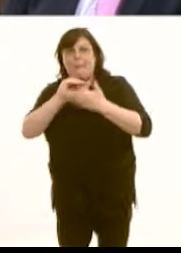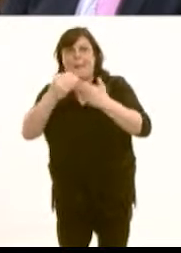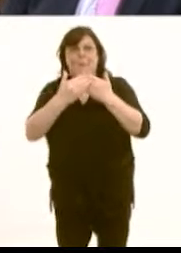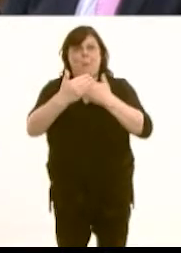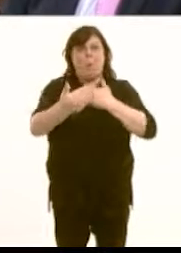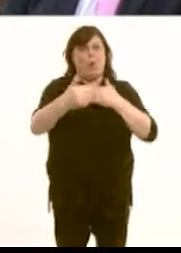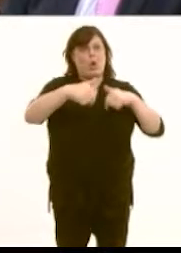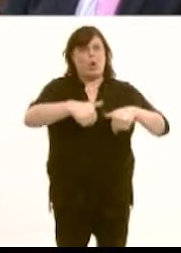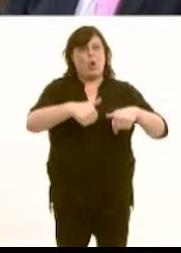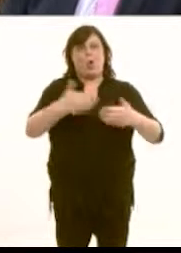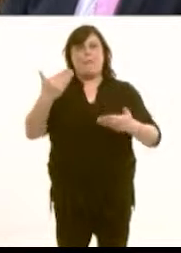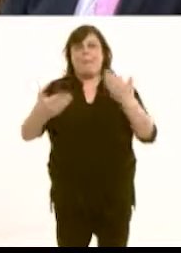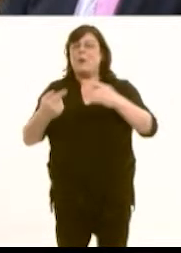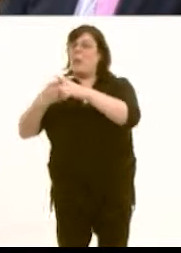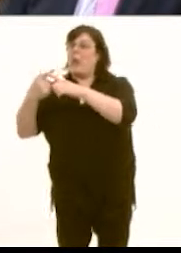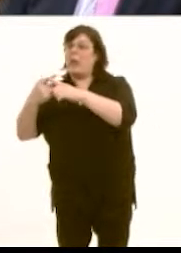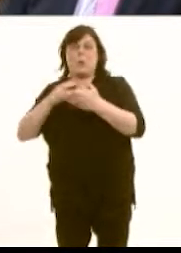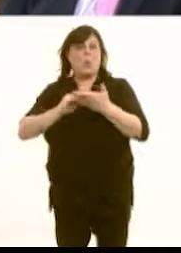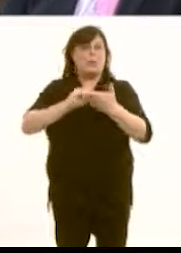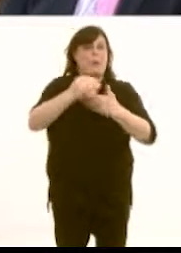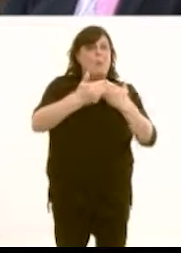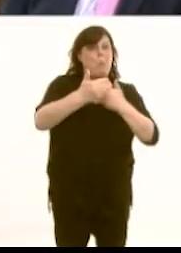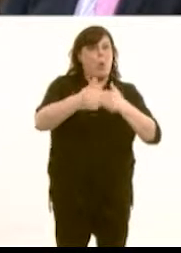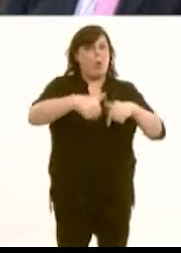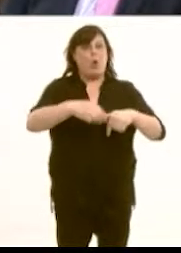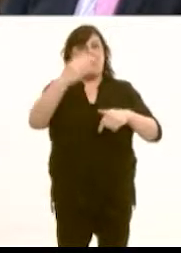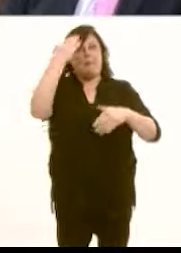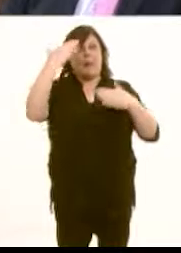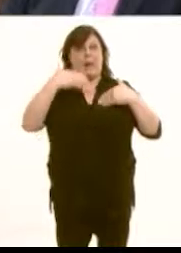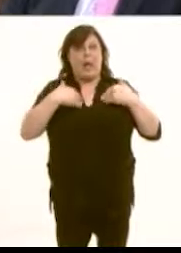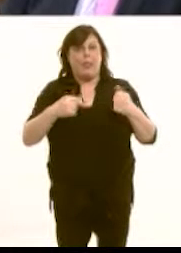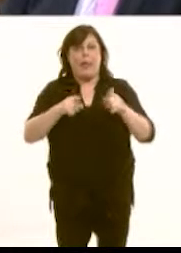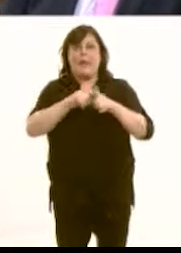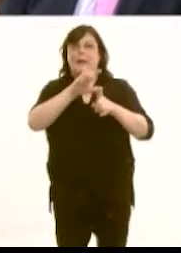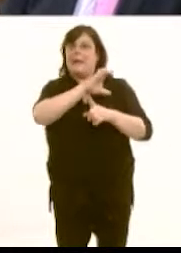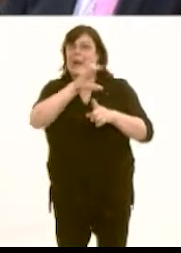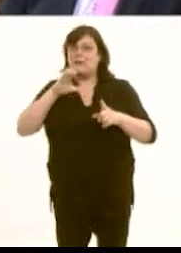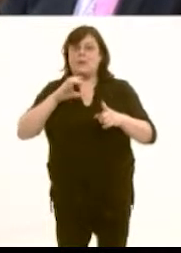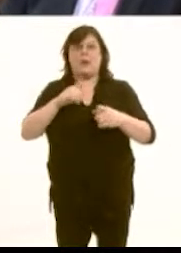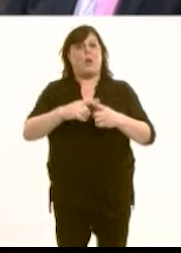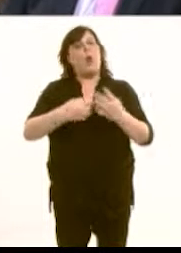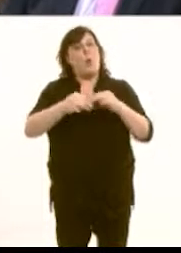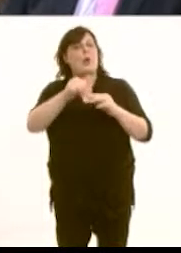spend more on mental health, do better on cancer, and, yes, recognise challengesónot